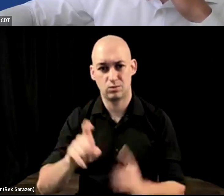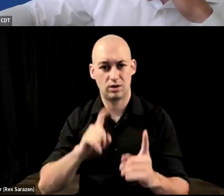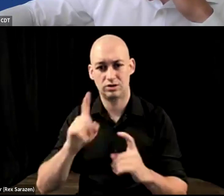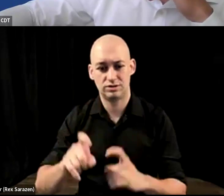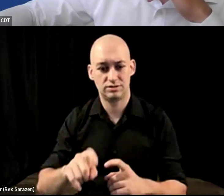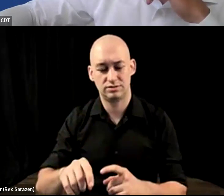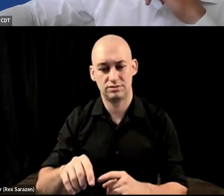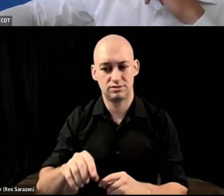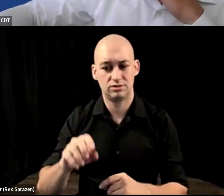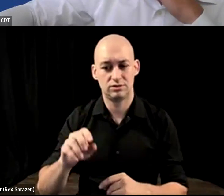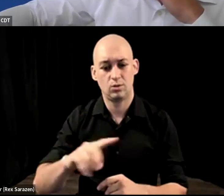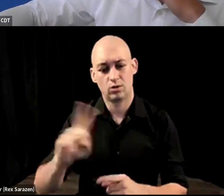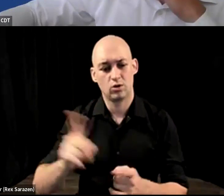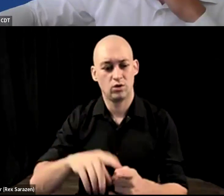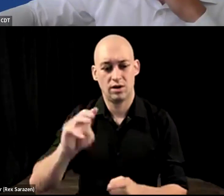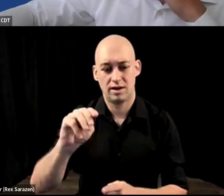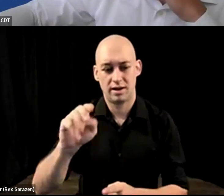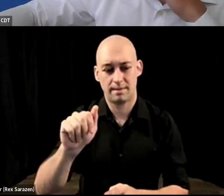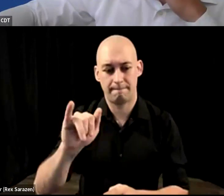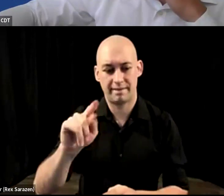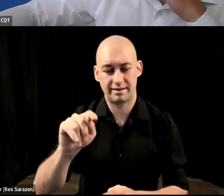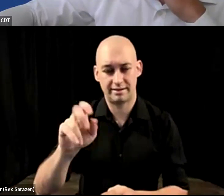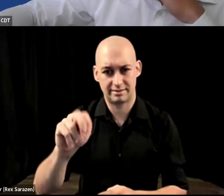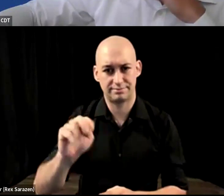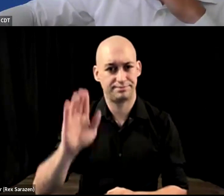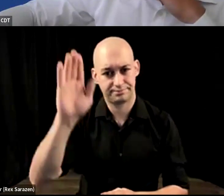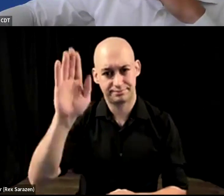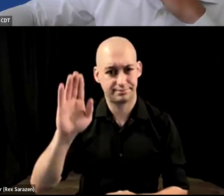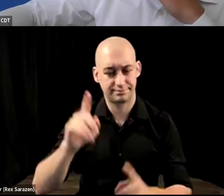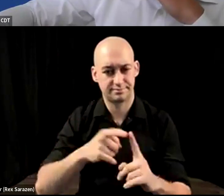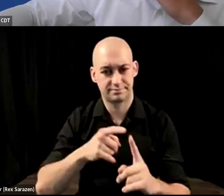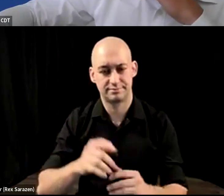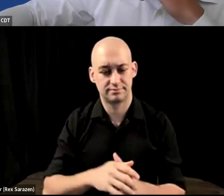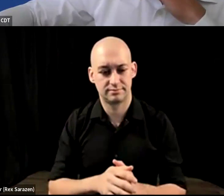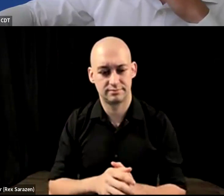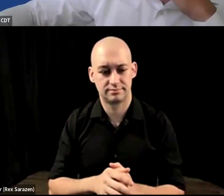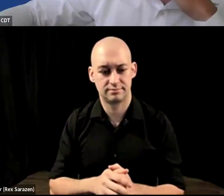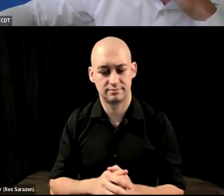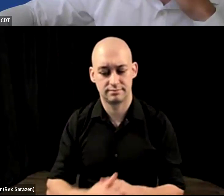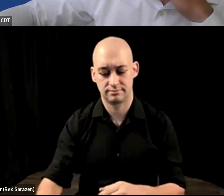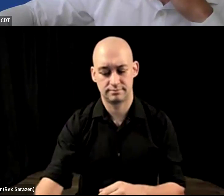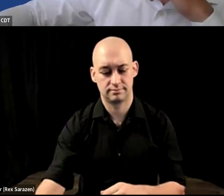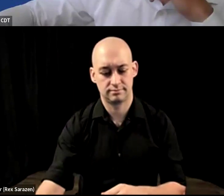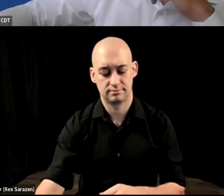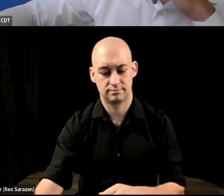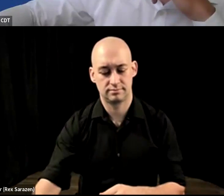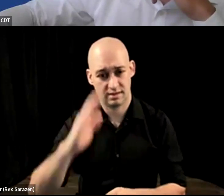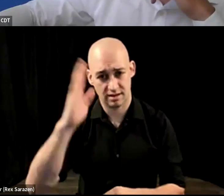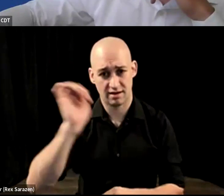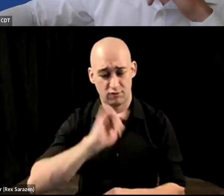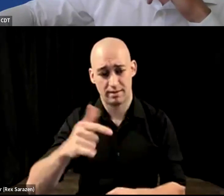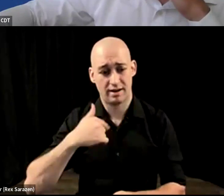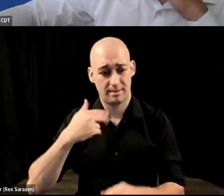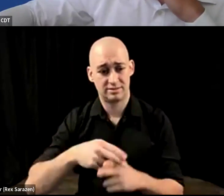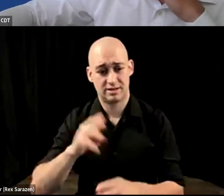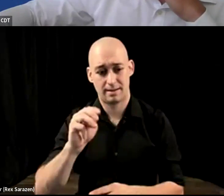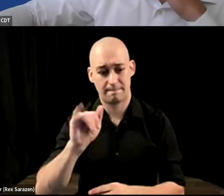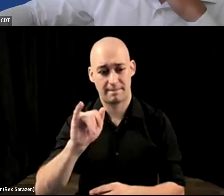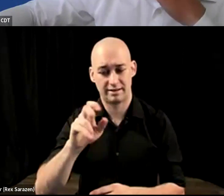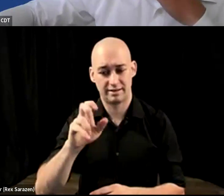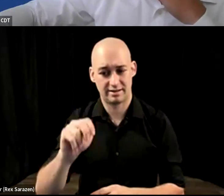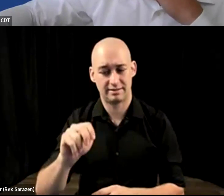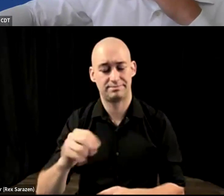let's go to Maiten who has a hand raised first. Hi everyone, my name is Maiten. I'm the program